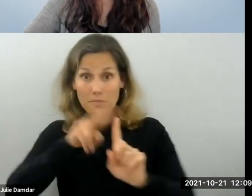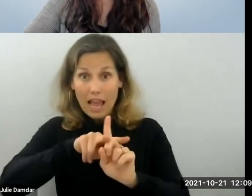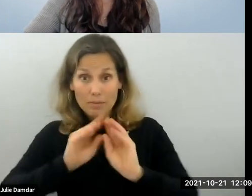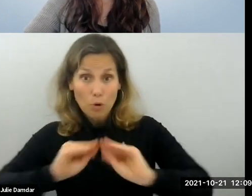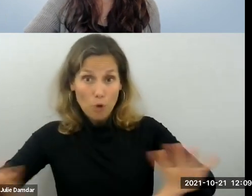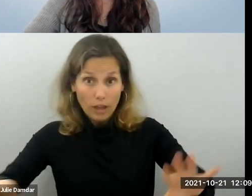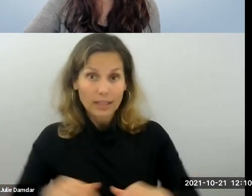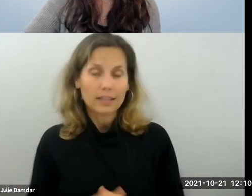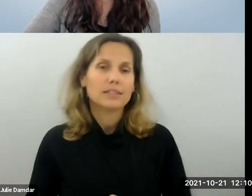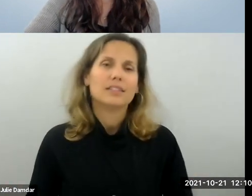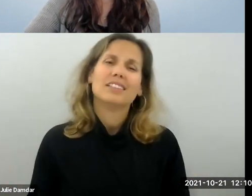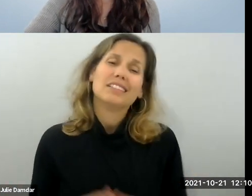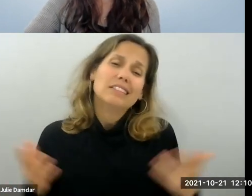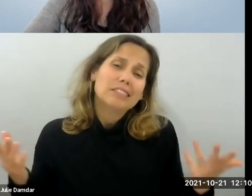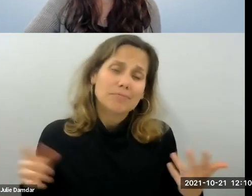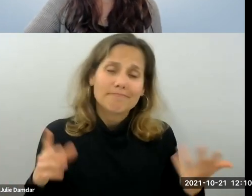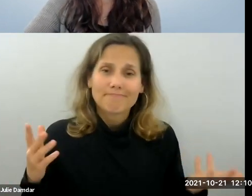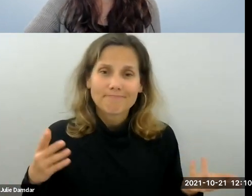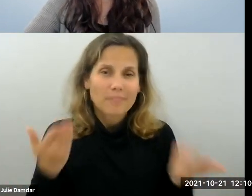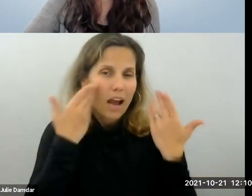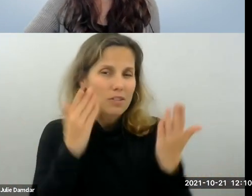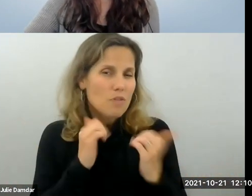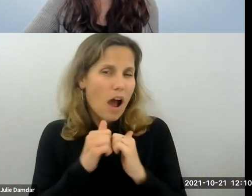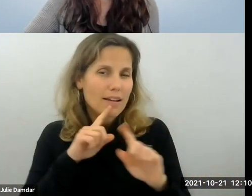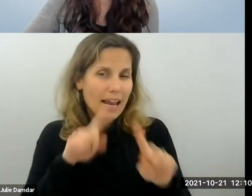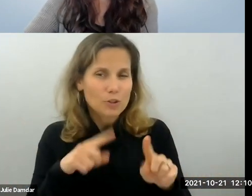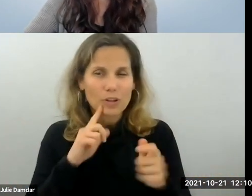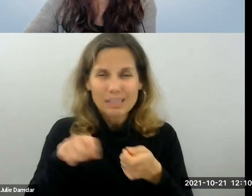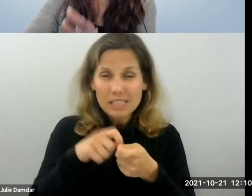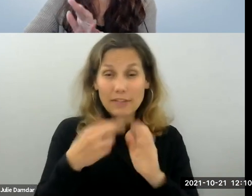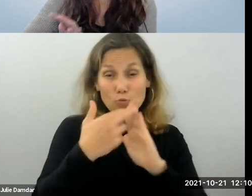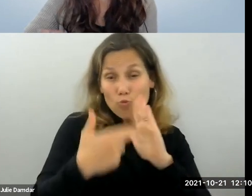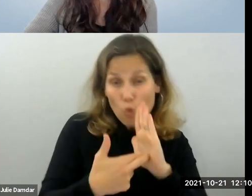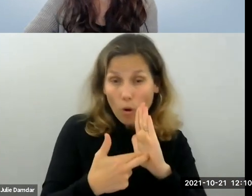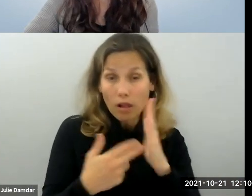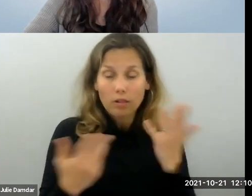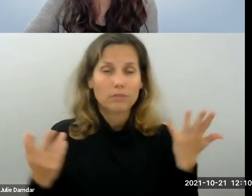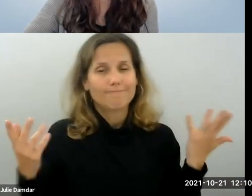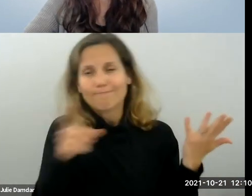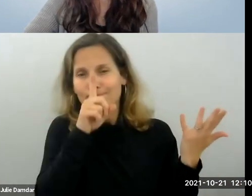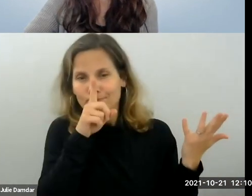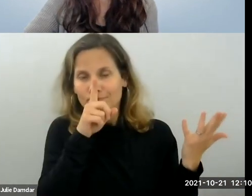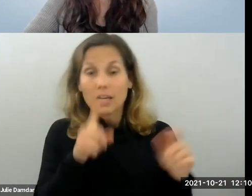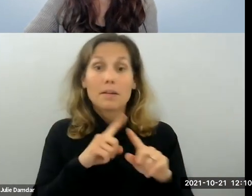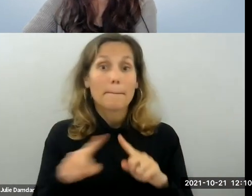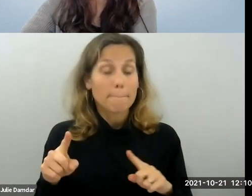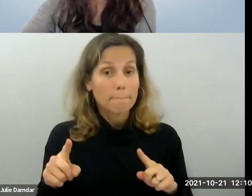Lisa Saldana (she/her/hers): I don't have anything to say in terms of like is there, like a rule of thumb but I absolutely will tell you that it is much longer.